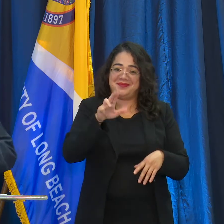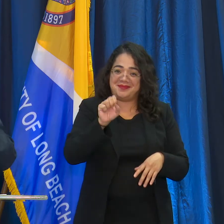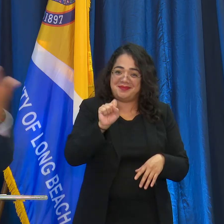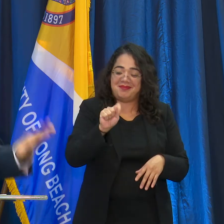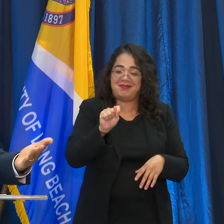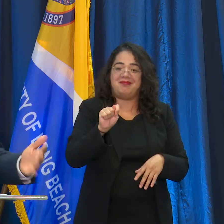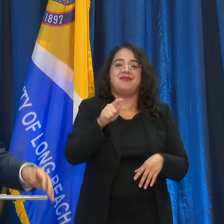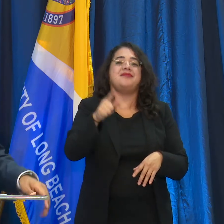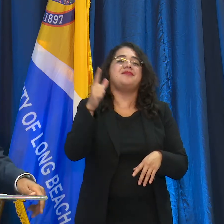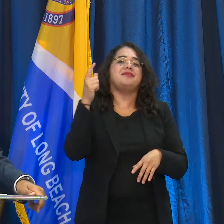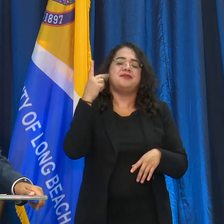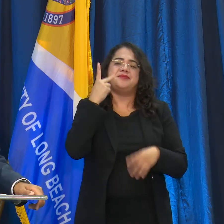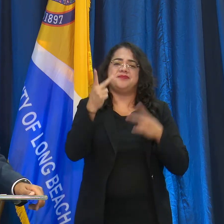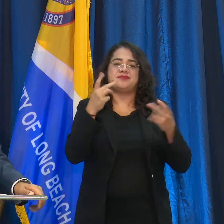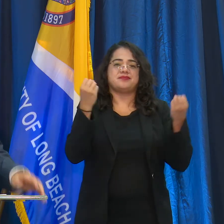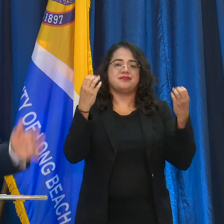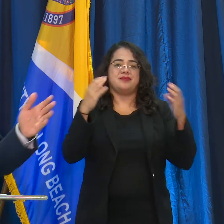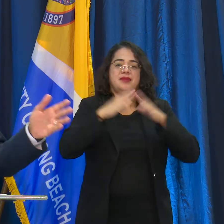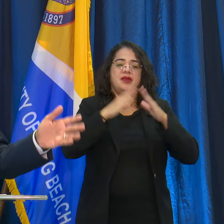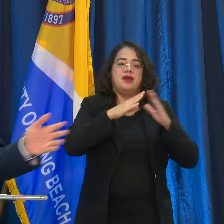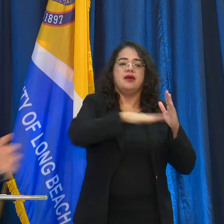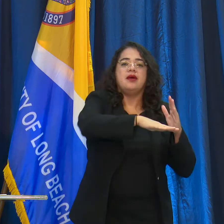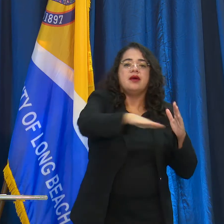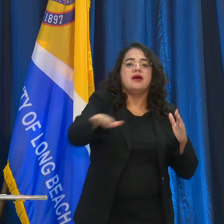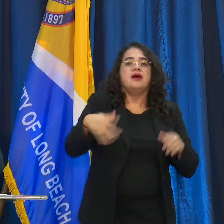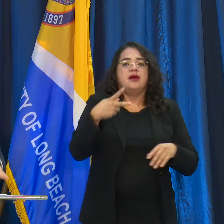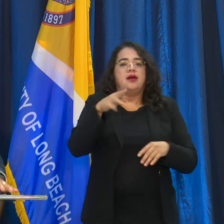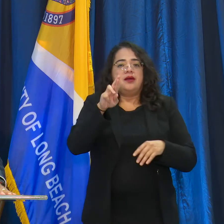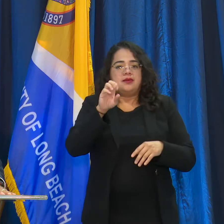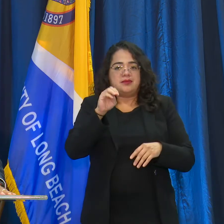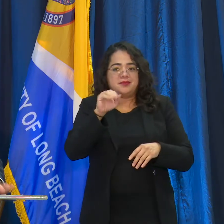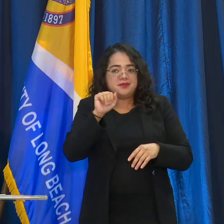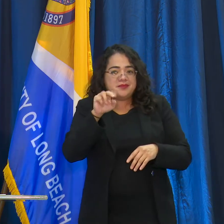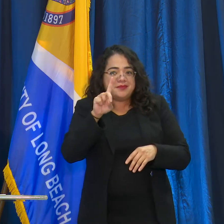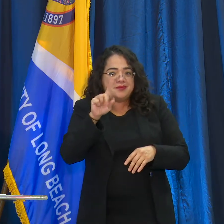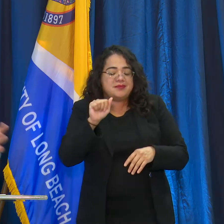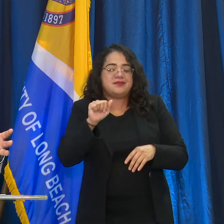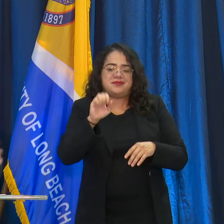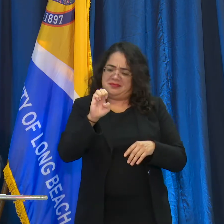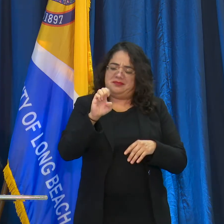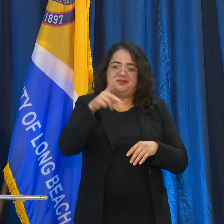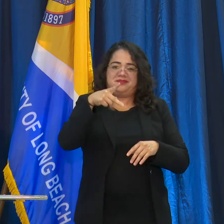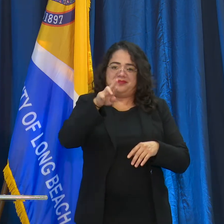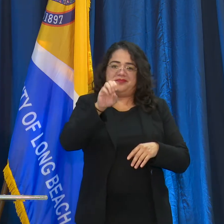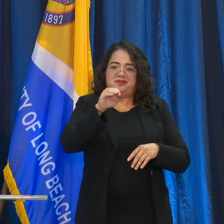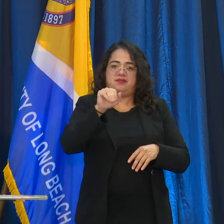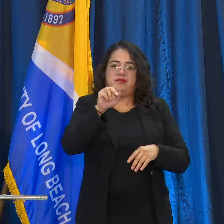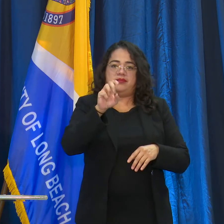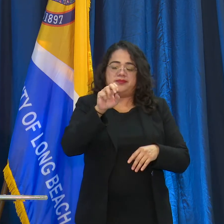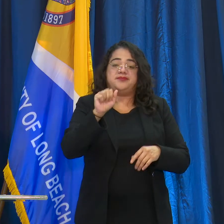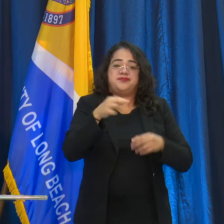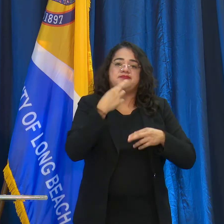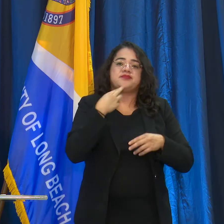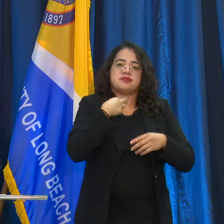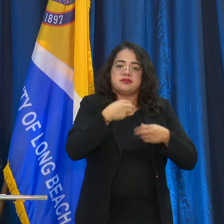all across the city. At places like the Promenade and other locations, we're expanding as well restaurant space. So